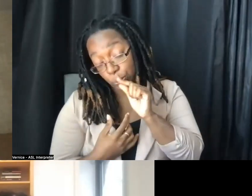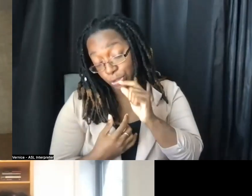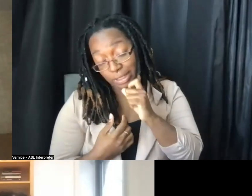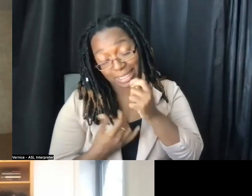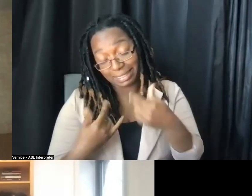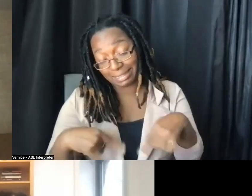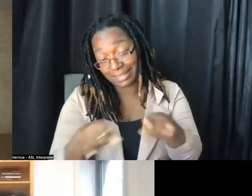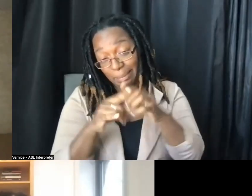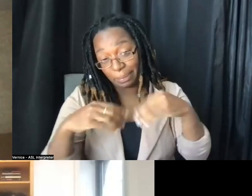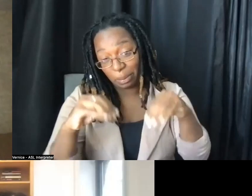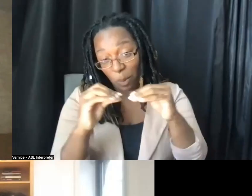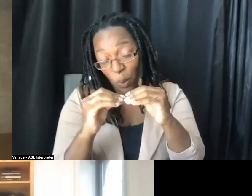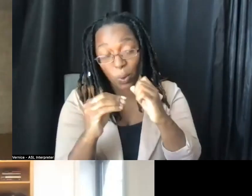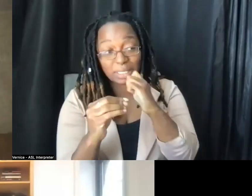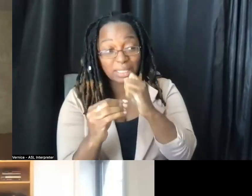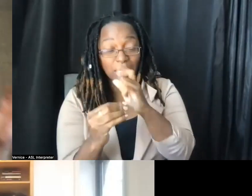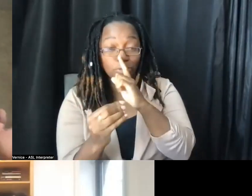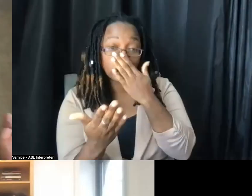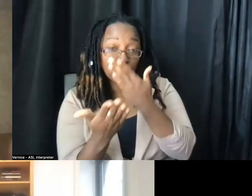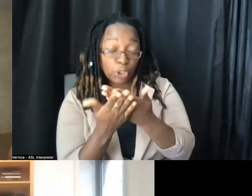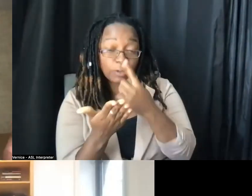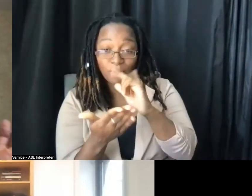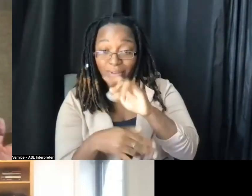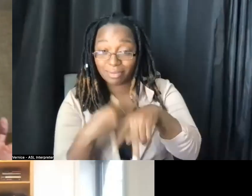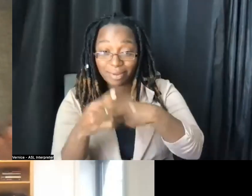as it has been.